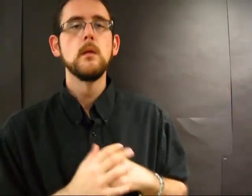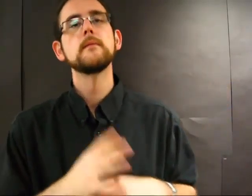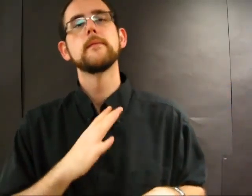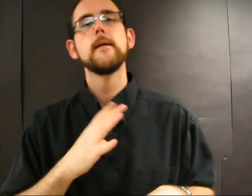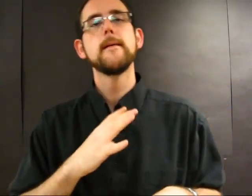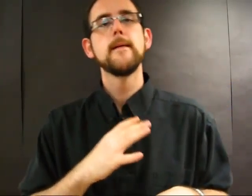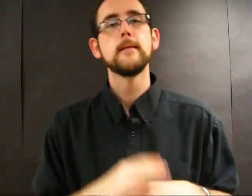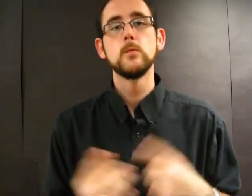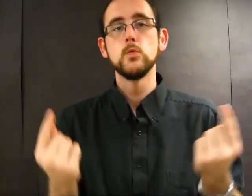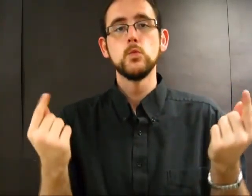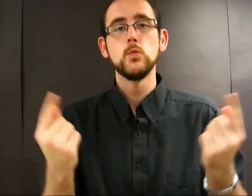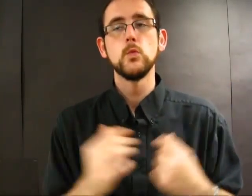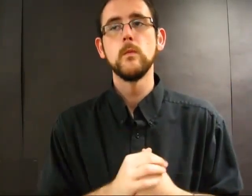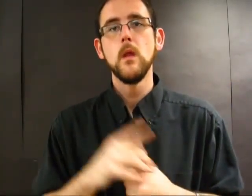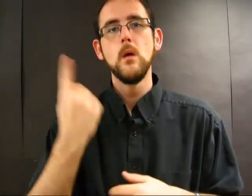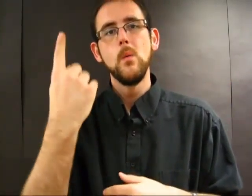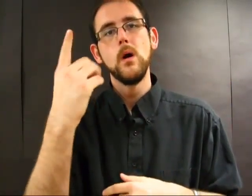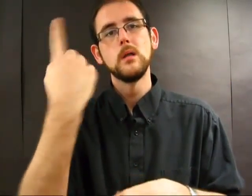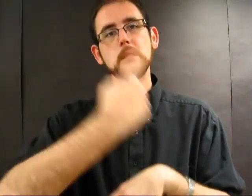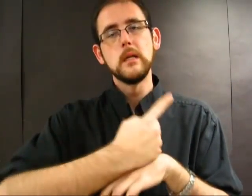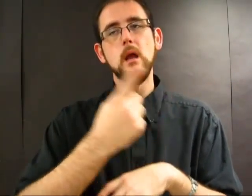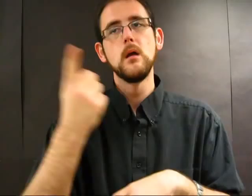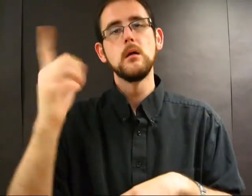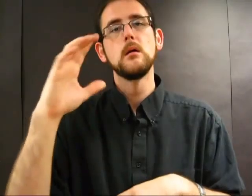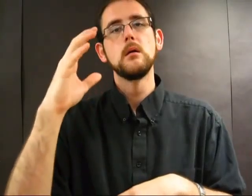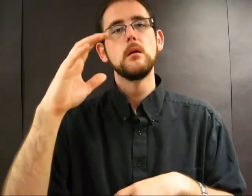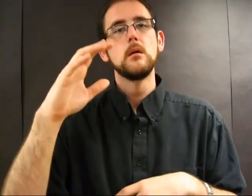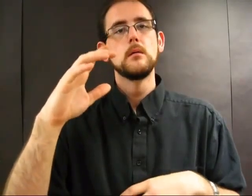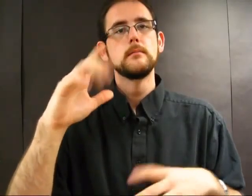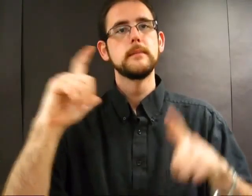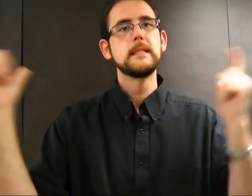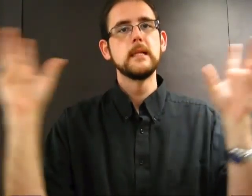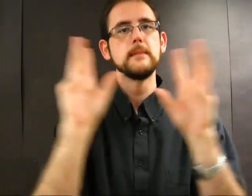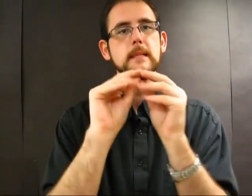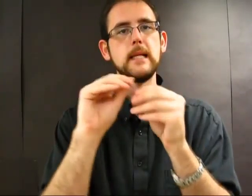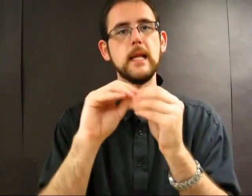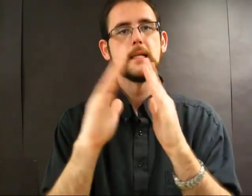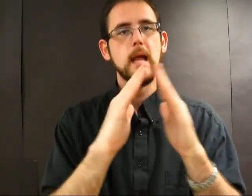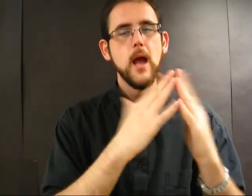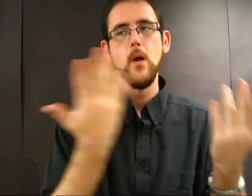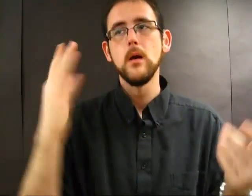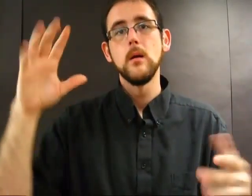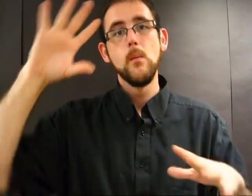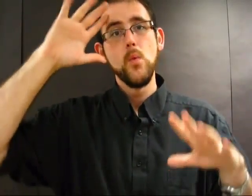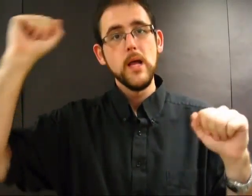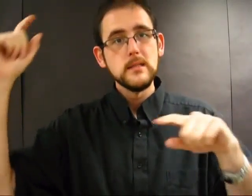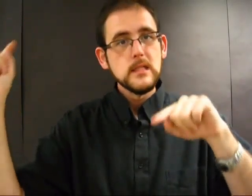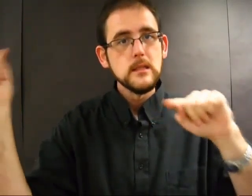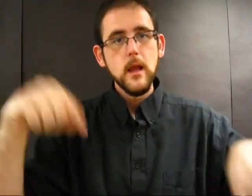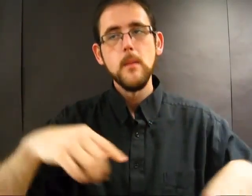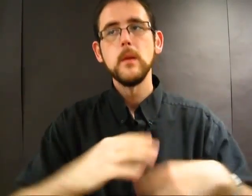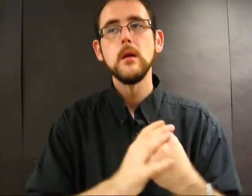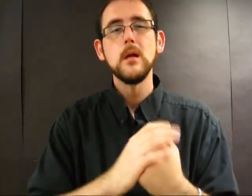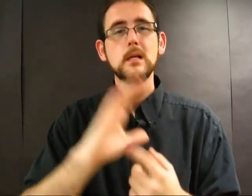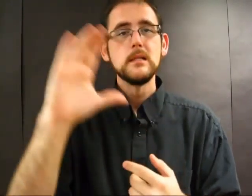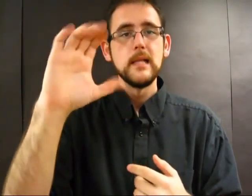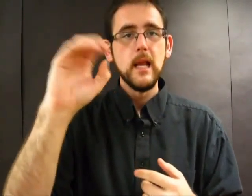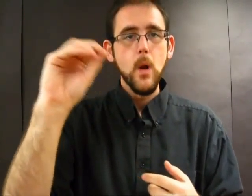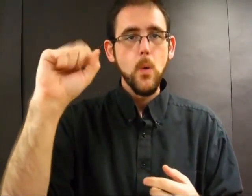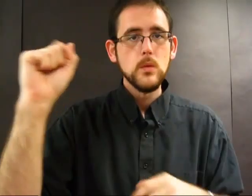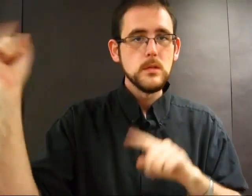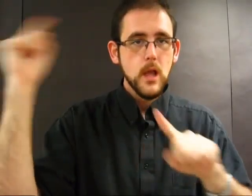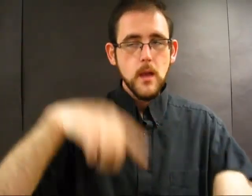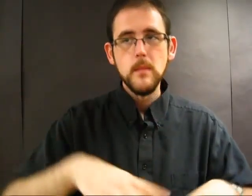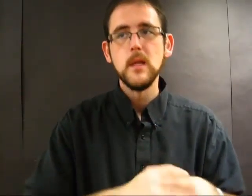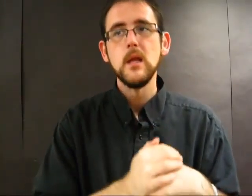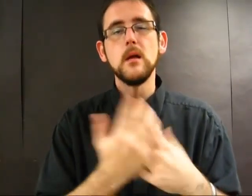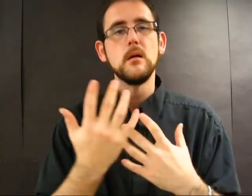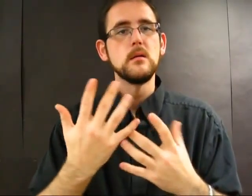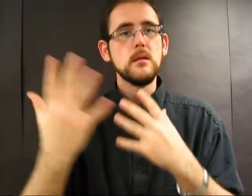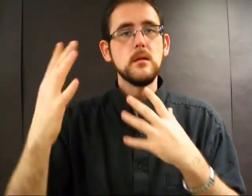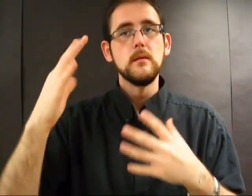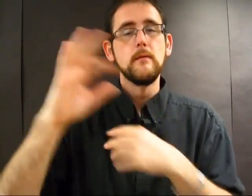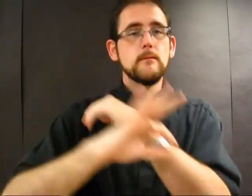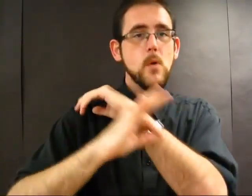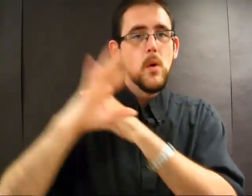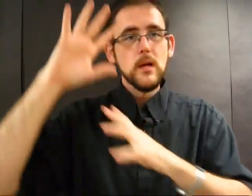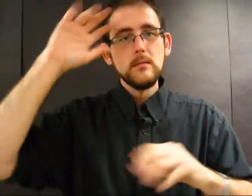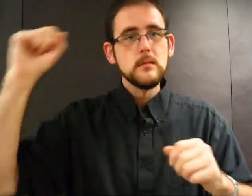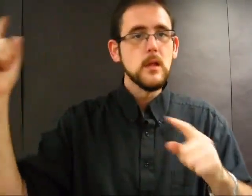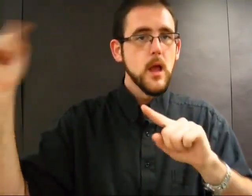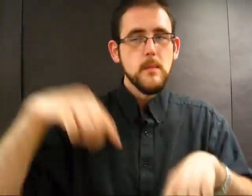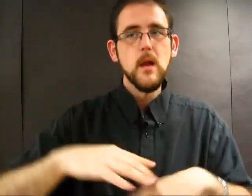There's a planned symposium in Seattle with the president, major CEOs, and foreign leaders